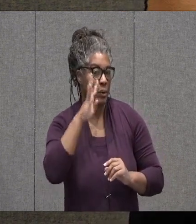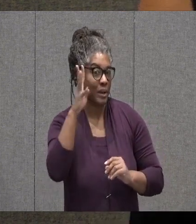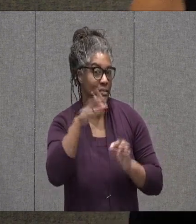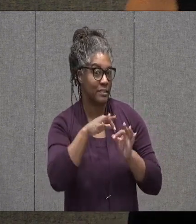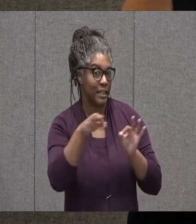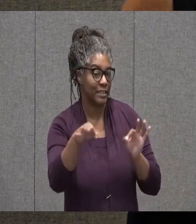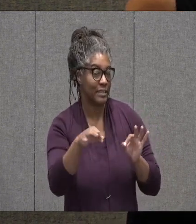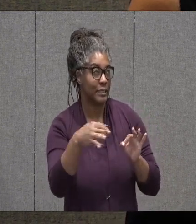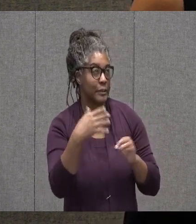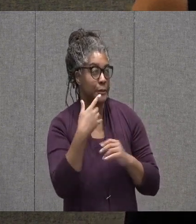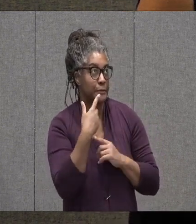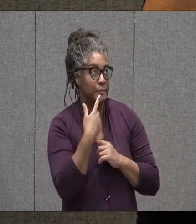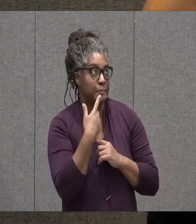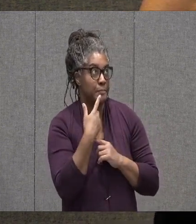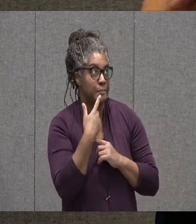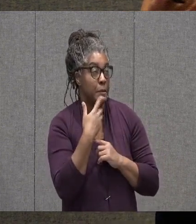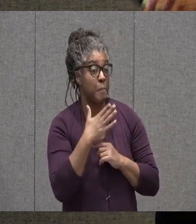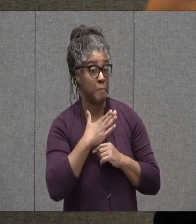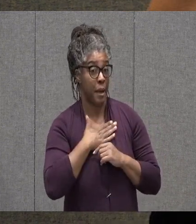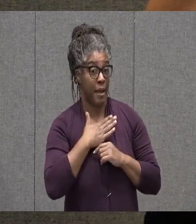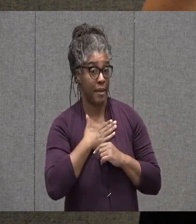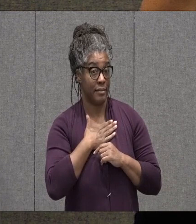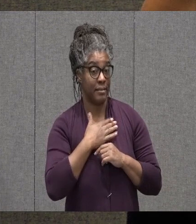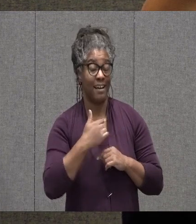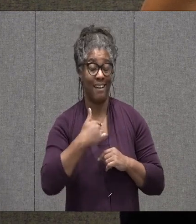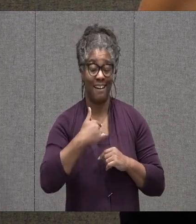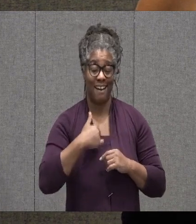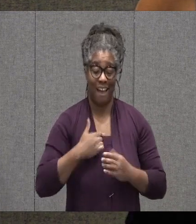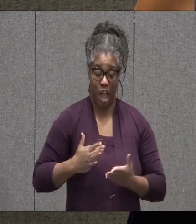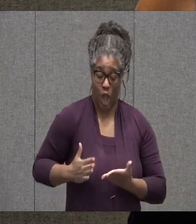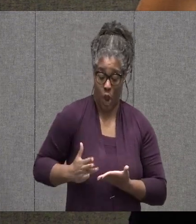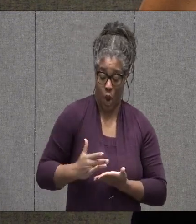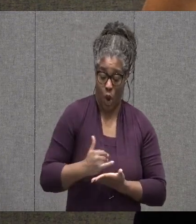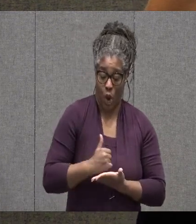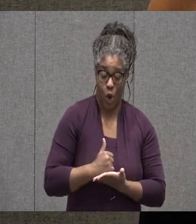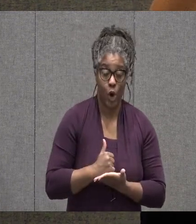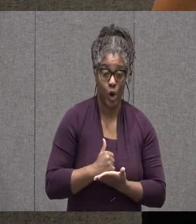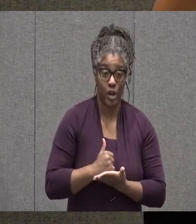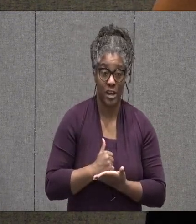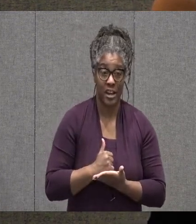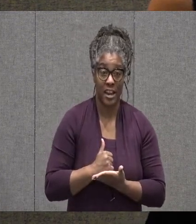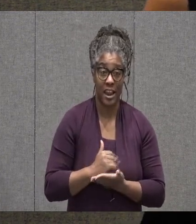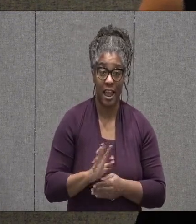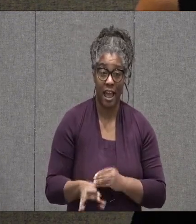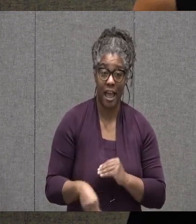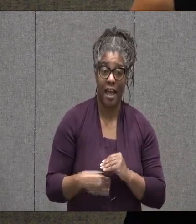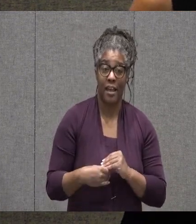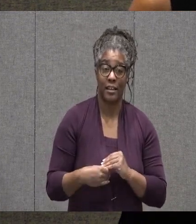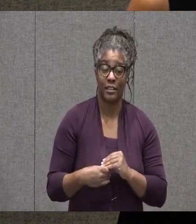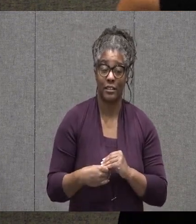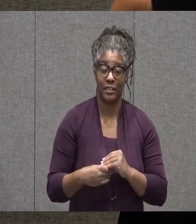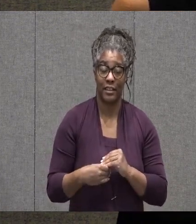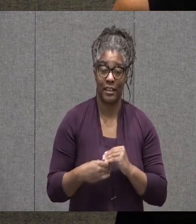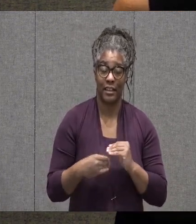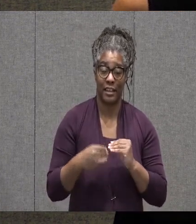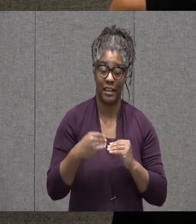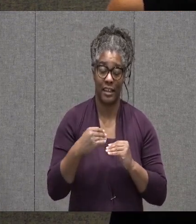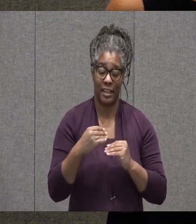My creative sentence is? I earned extra income when I helped my neighbor mow her lawn.